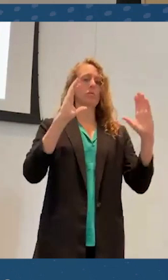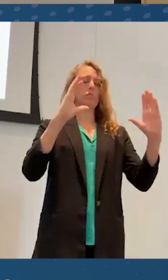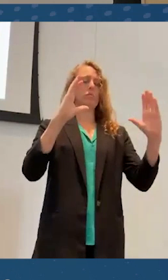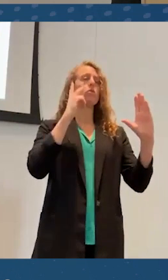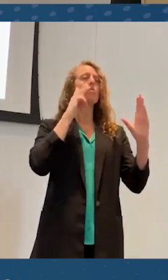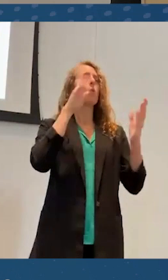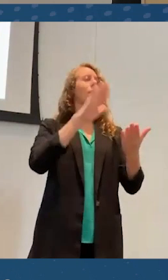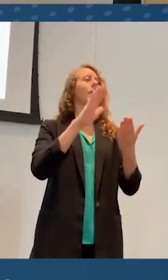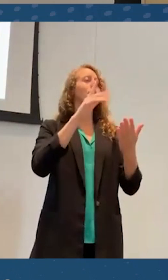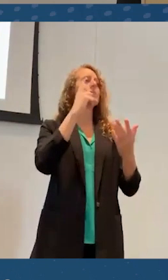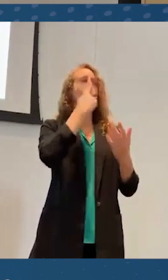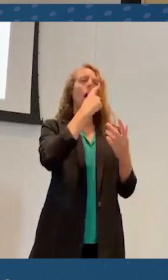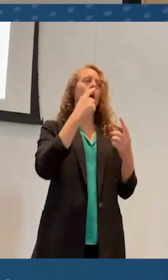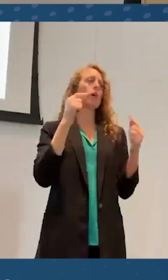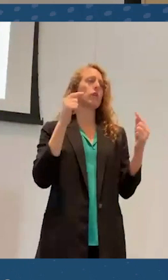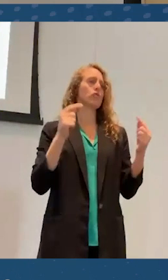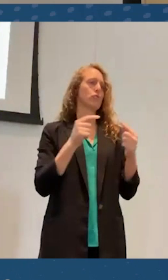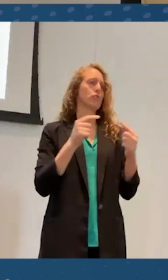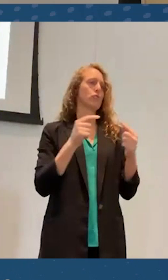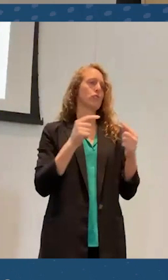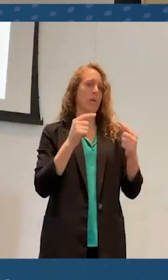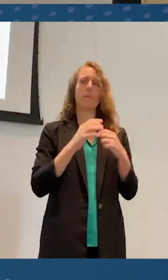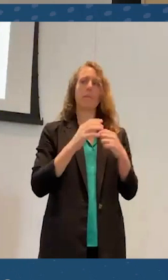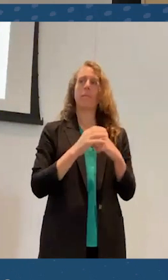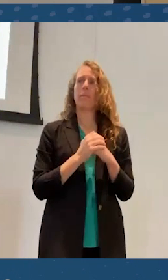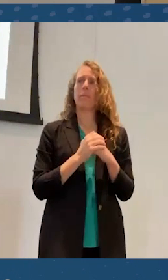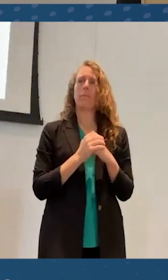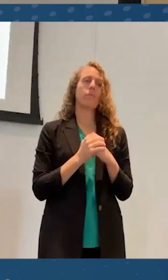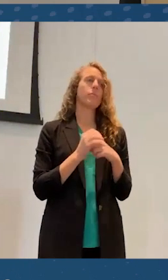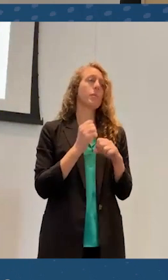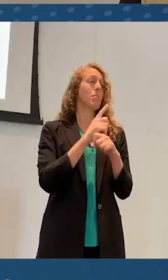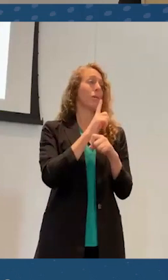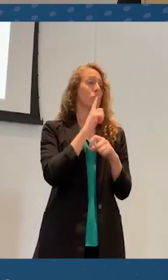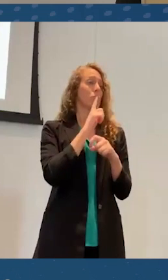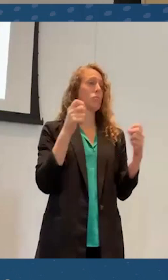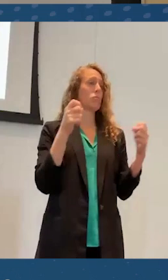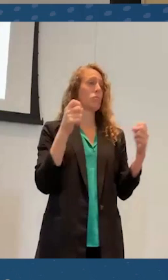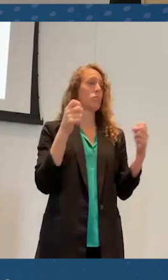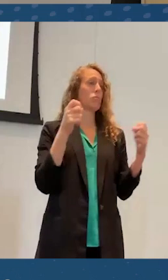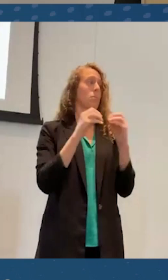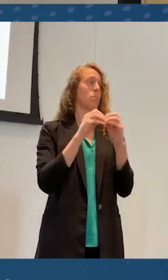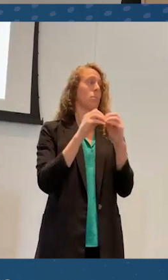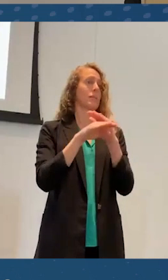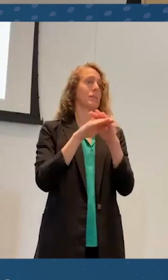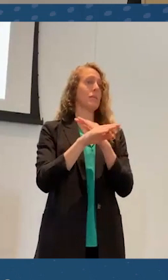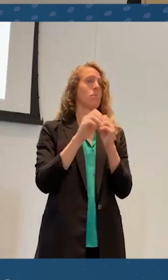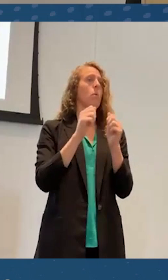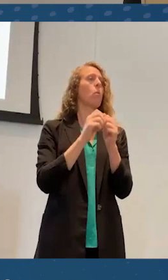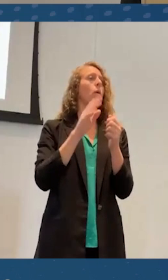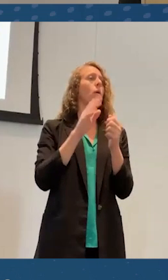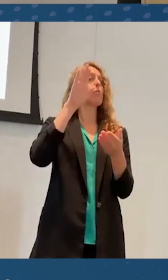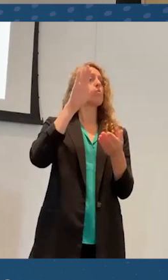and make subtitles more accessible to people with reduced fields of view.